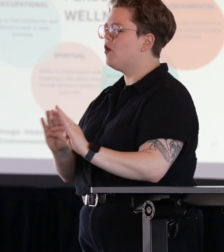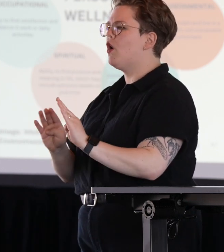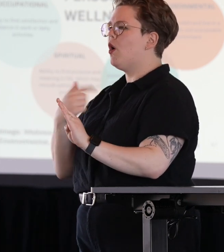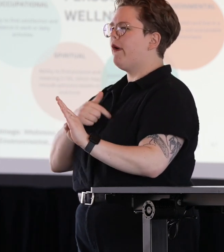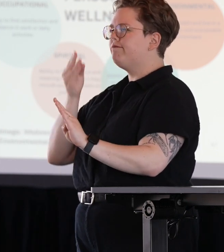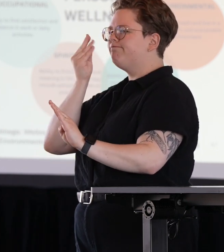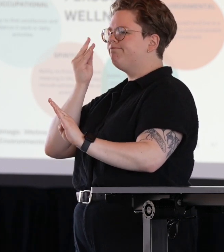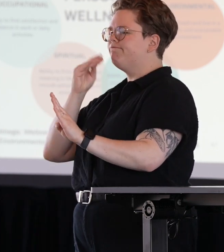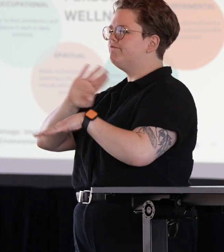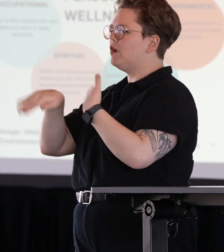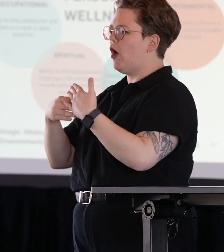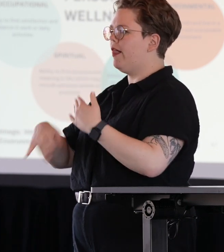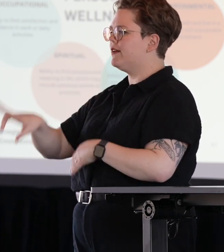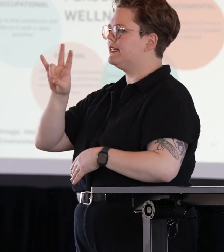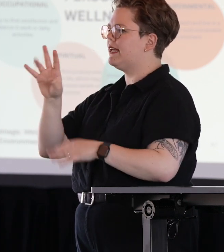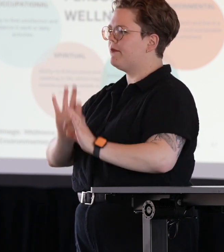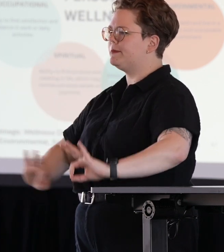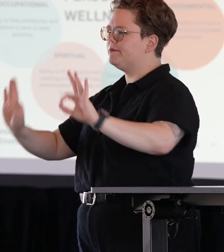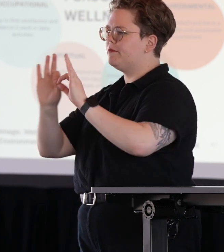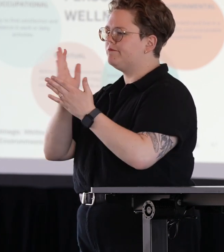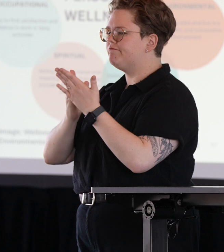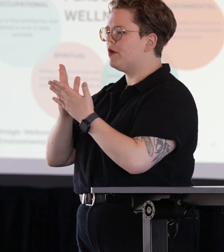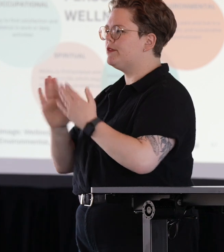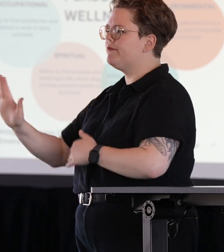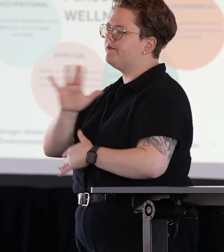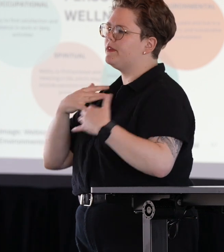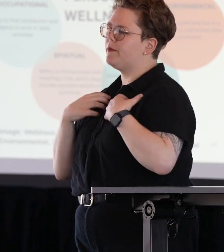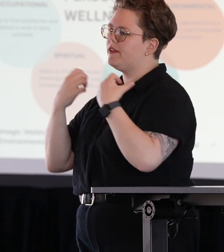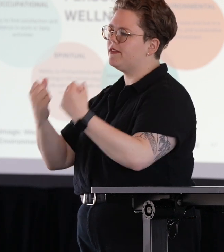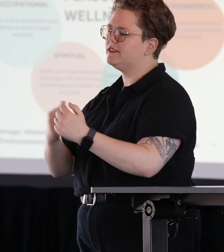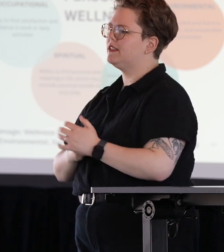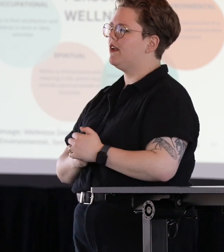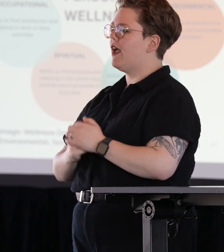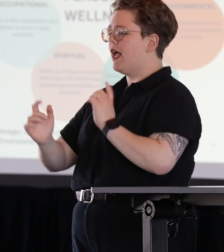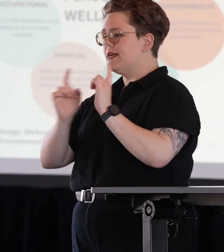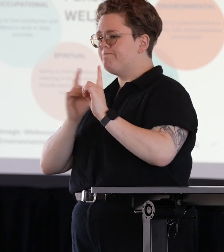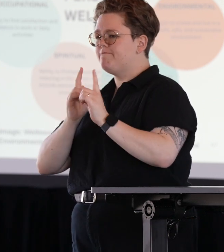these very important aspects of someone's wellness and interviewing and the intersection of these areas to